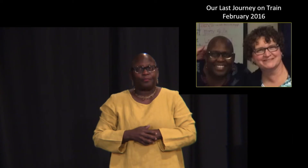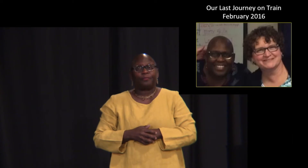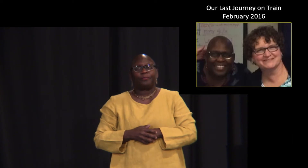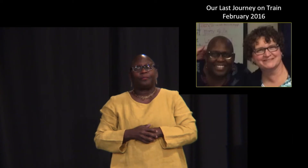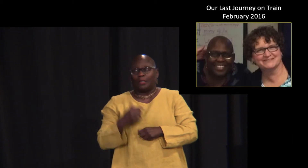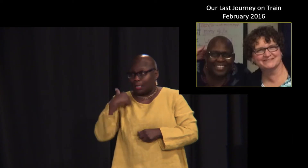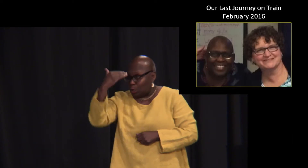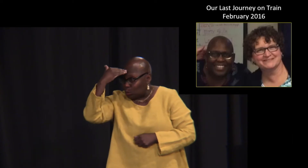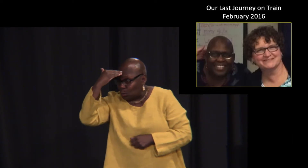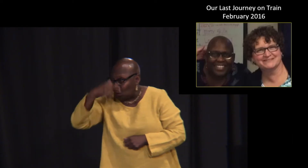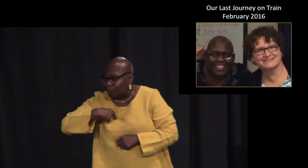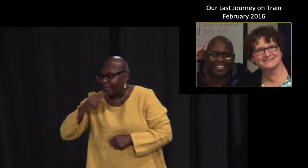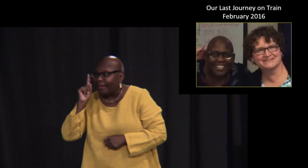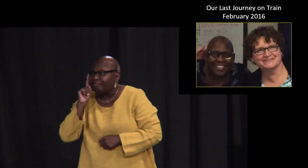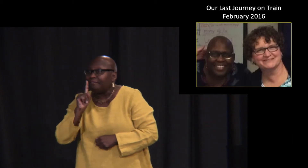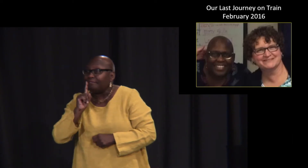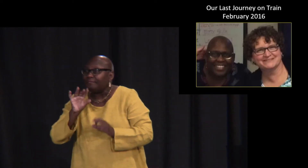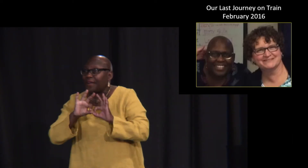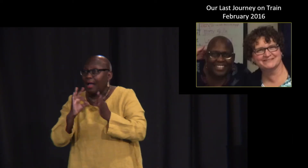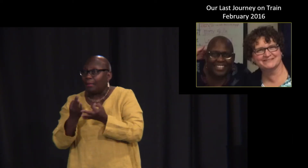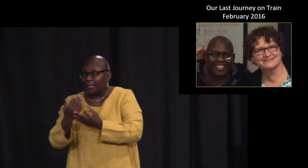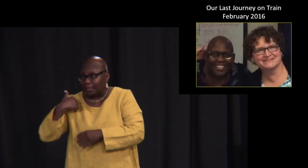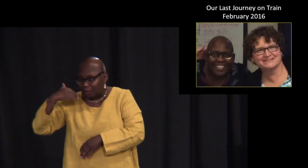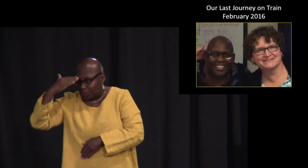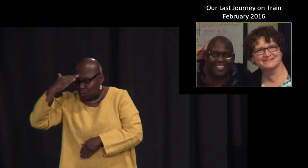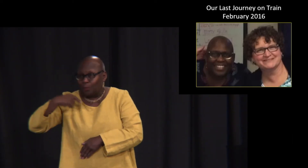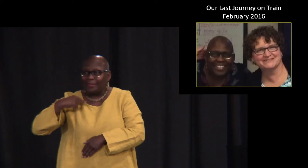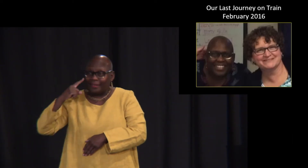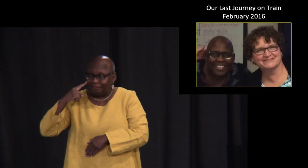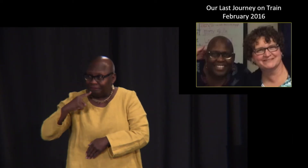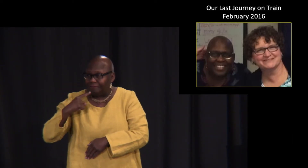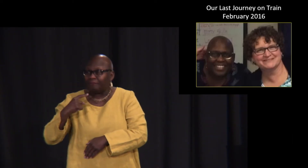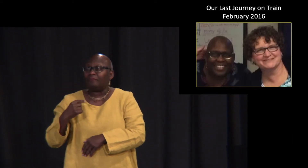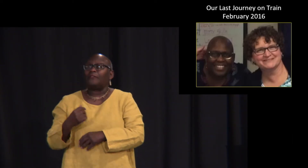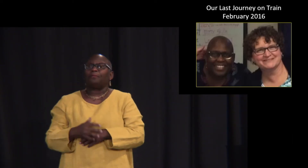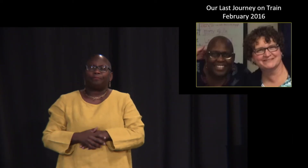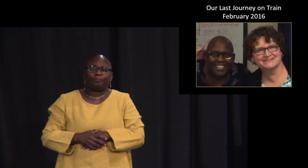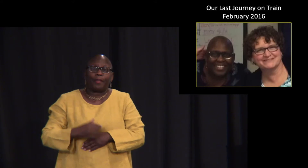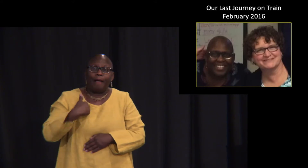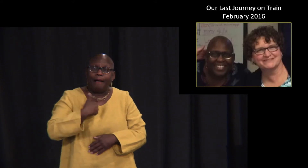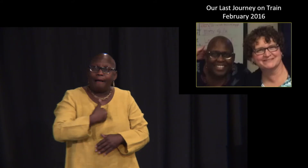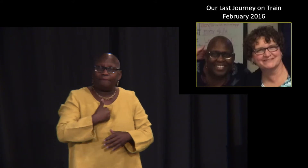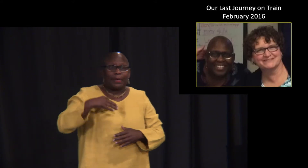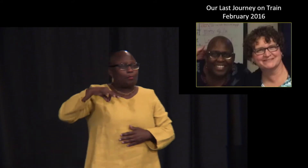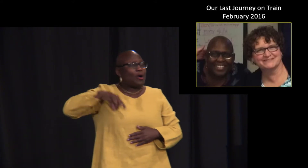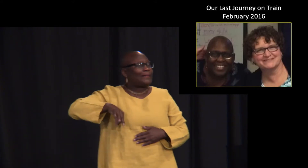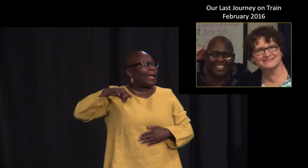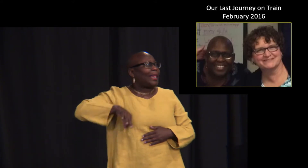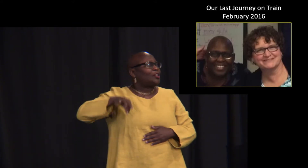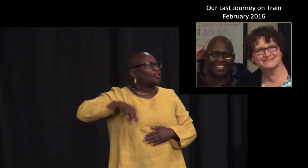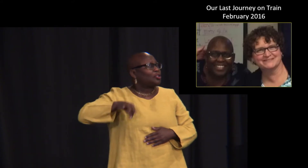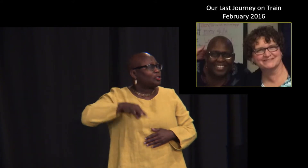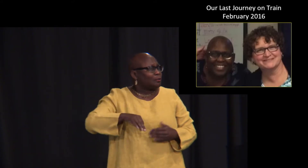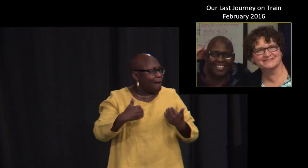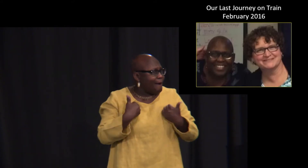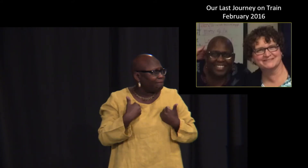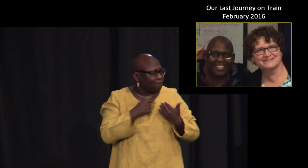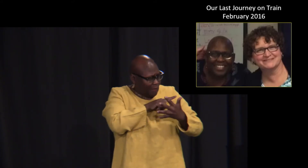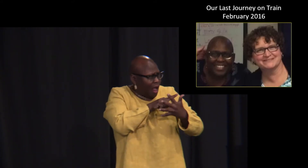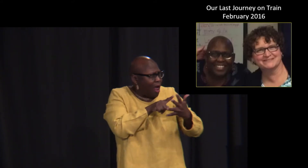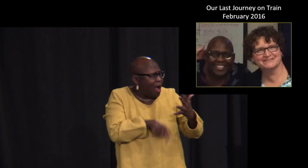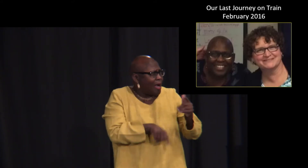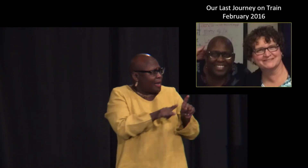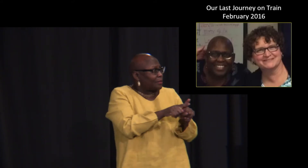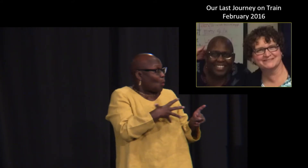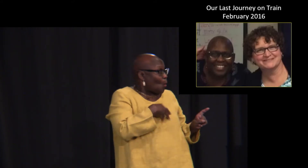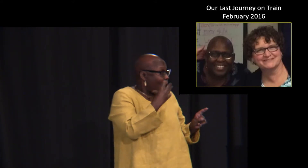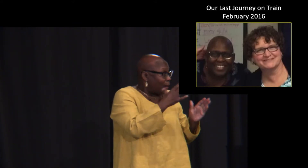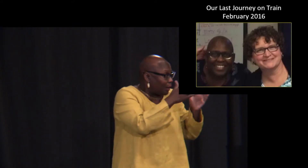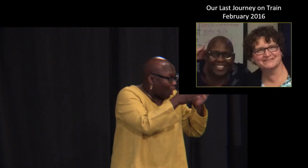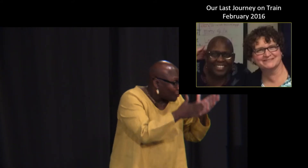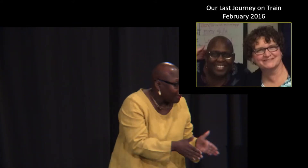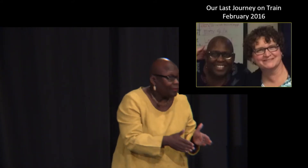At one point Amy said to me Laurene, I know I am white, I know I